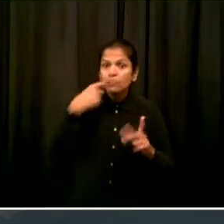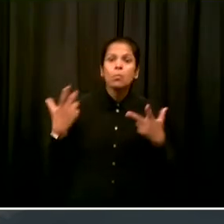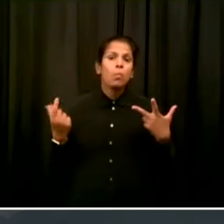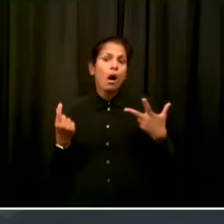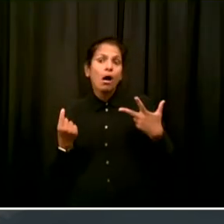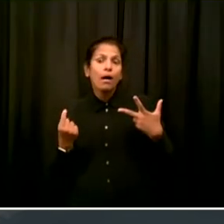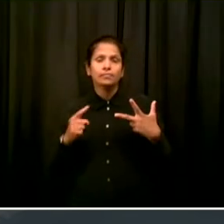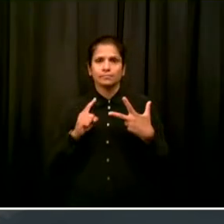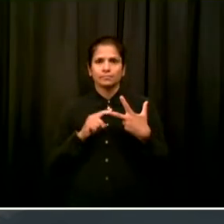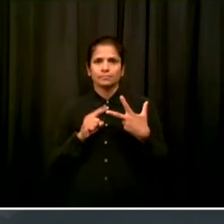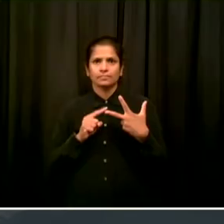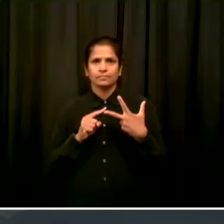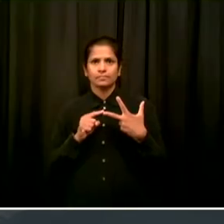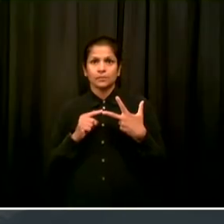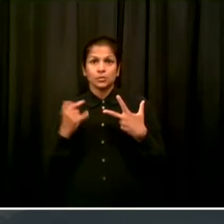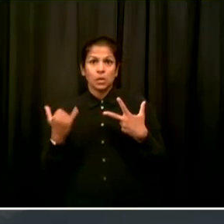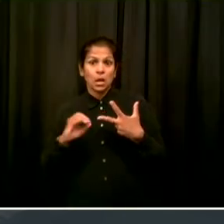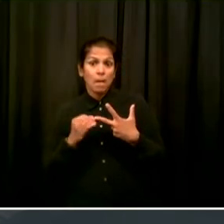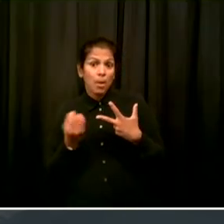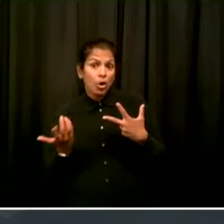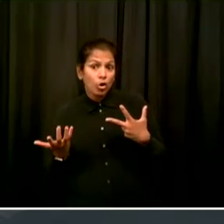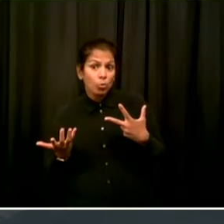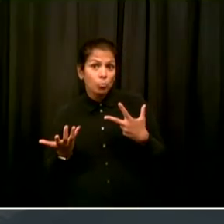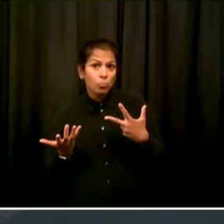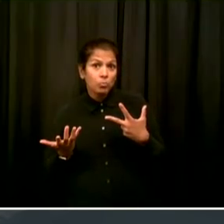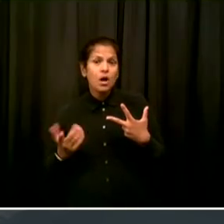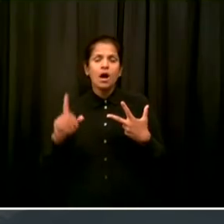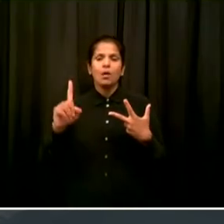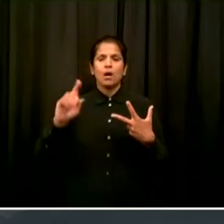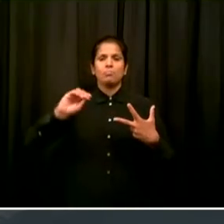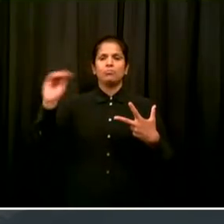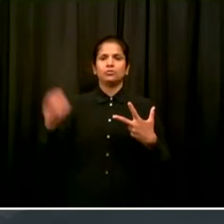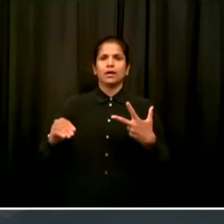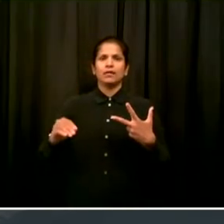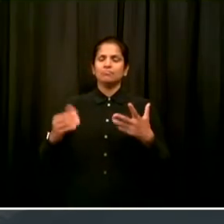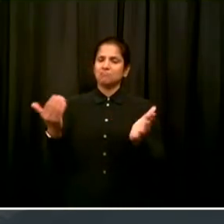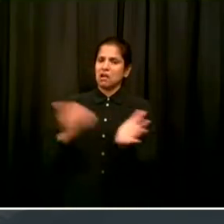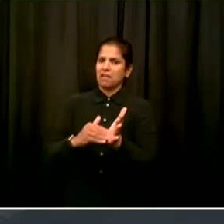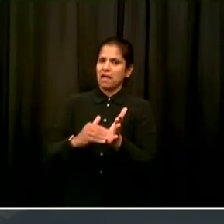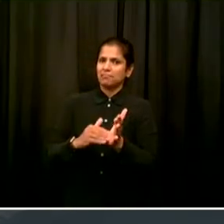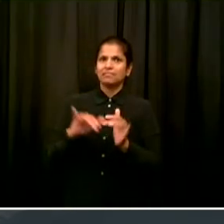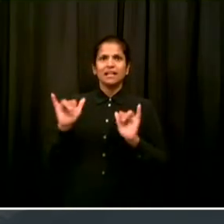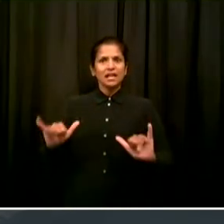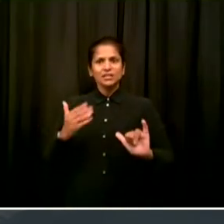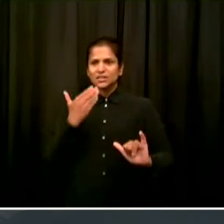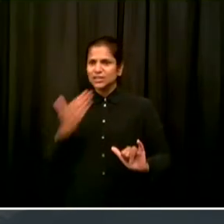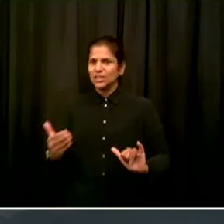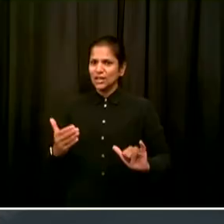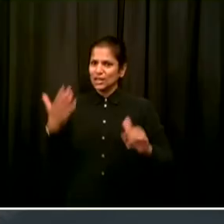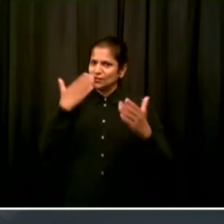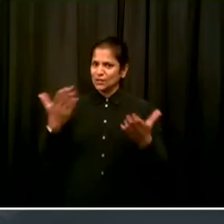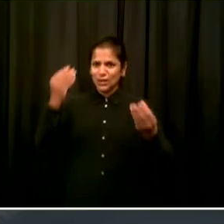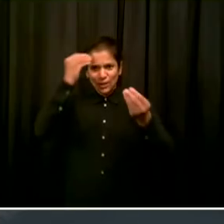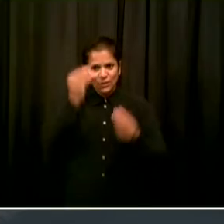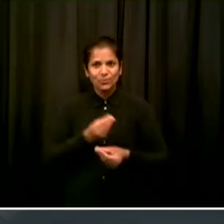WE HAVE 271 AND NUMBER 3, PEOPLE